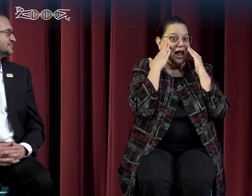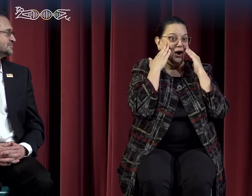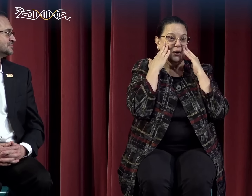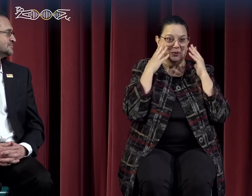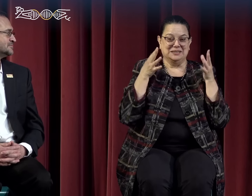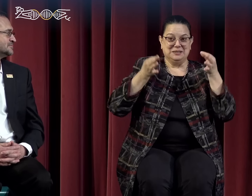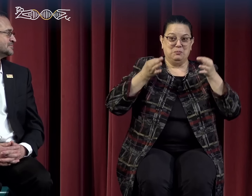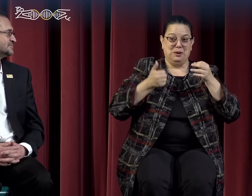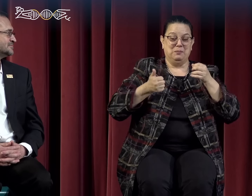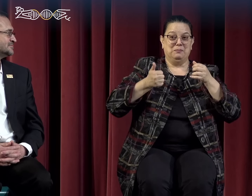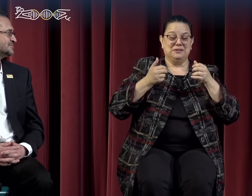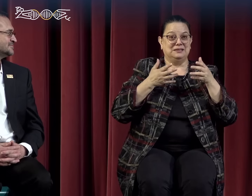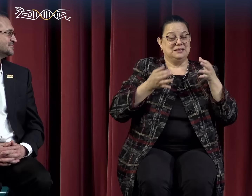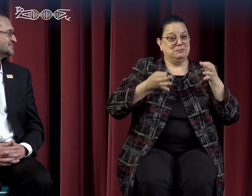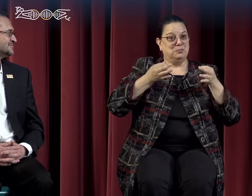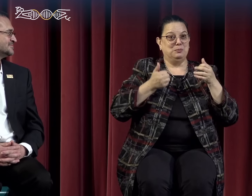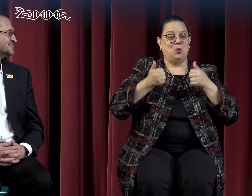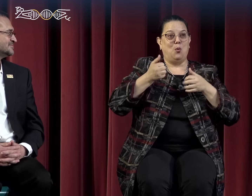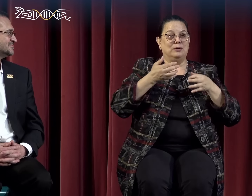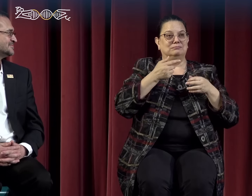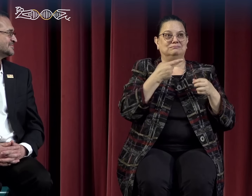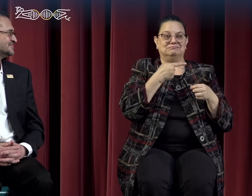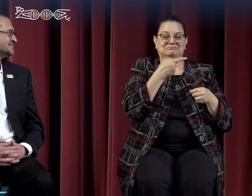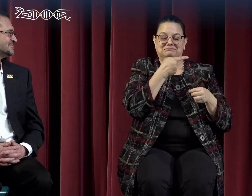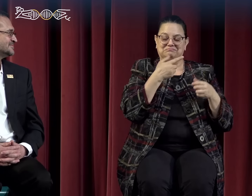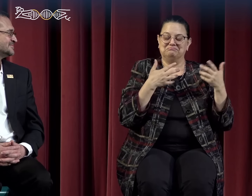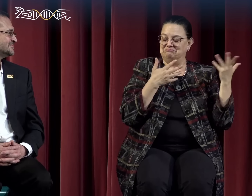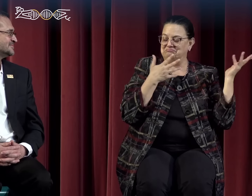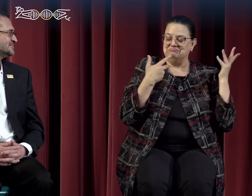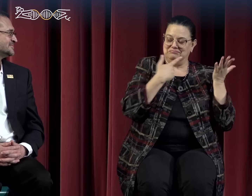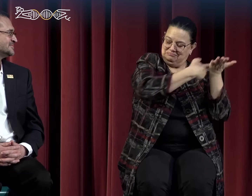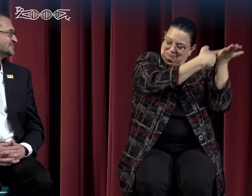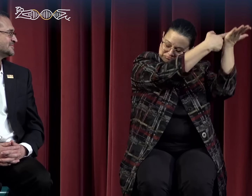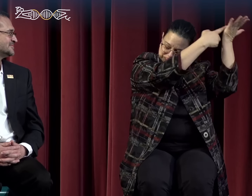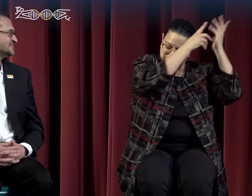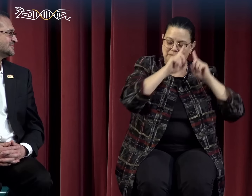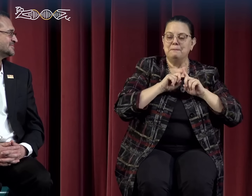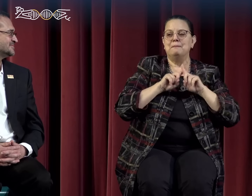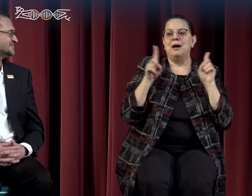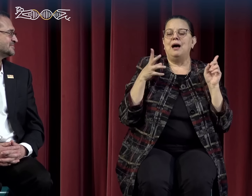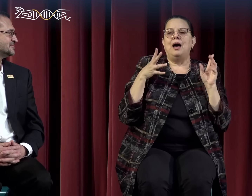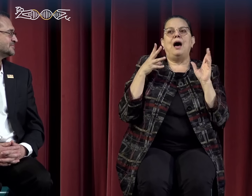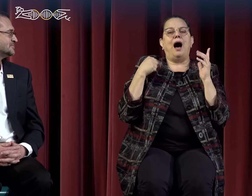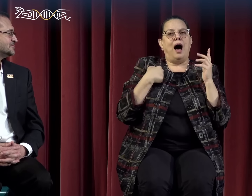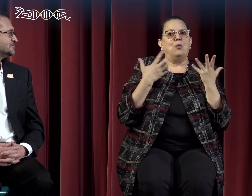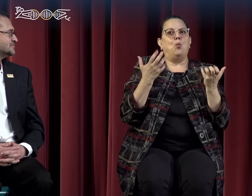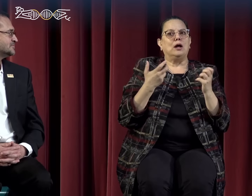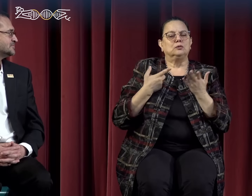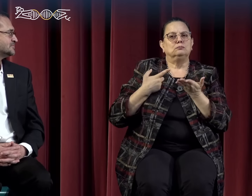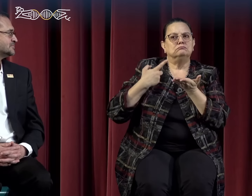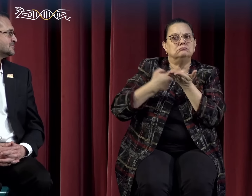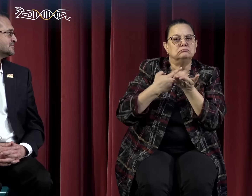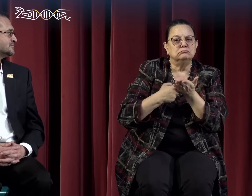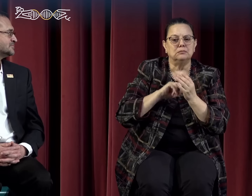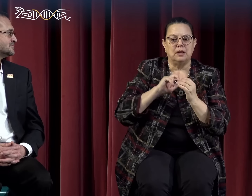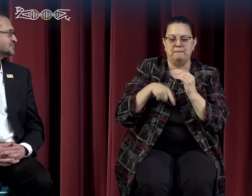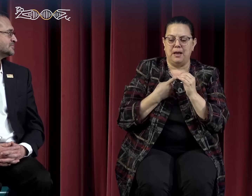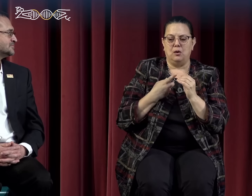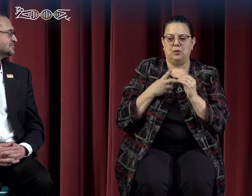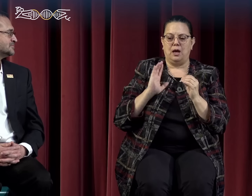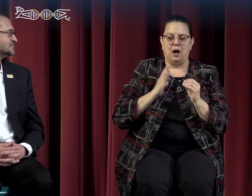There is a discussion happening in Supreme Court about this very issue right now.